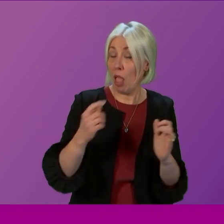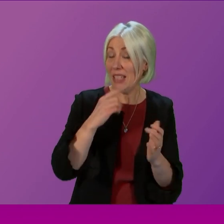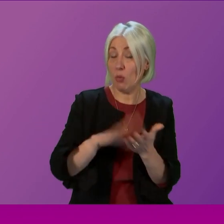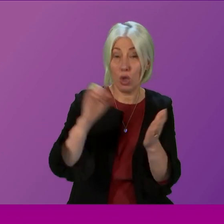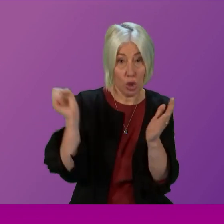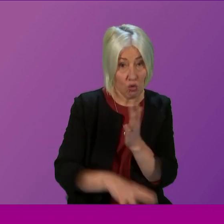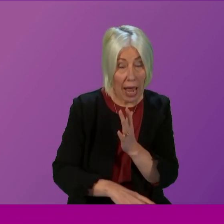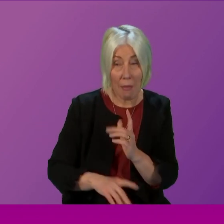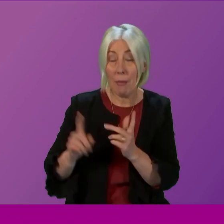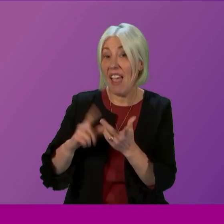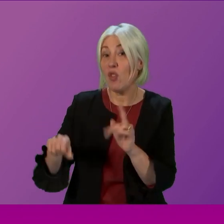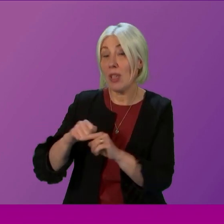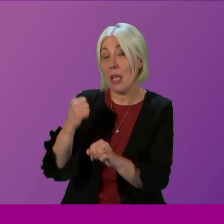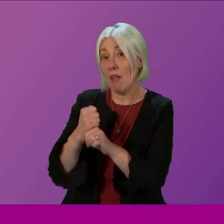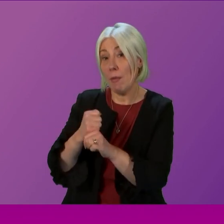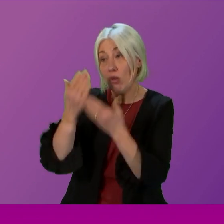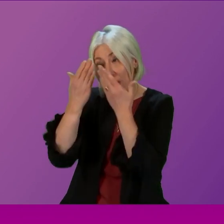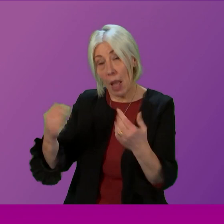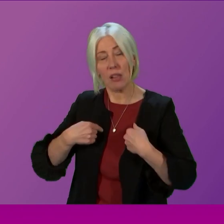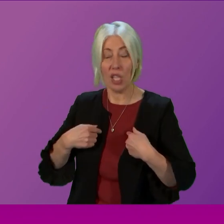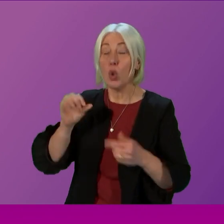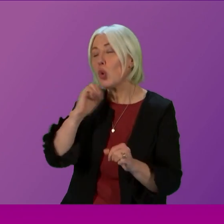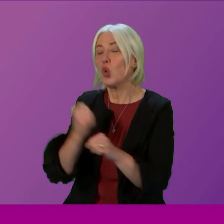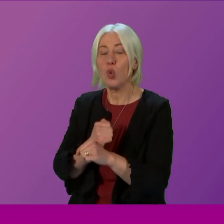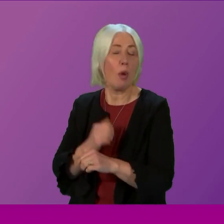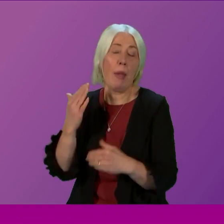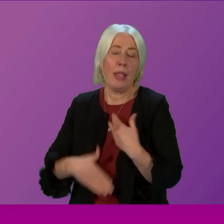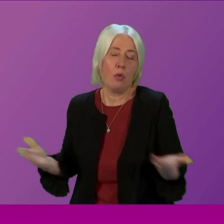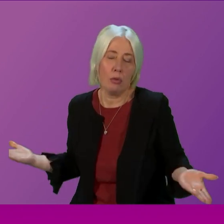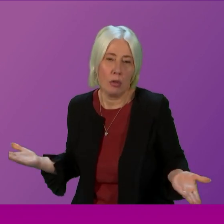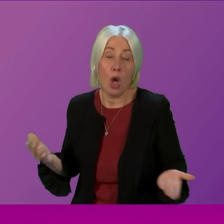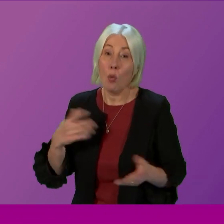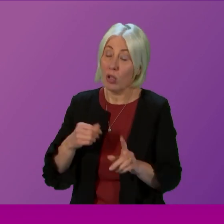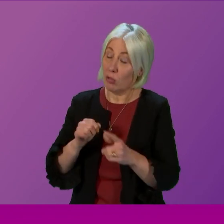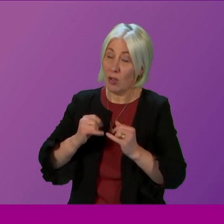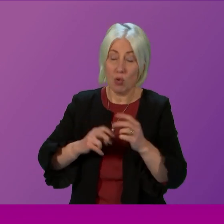If the bill proceeds—we will continue to argue against it as hard as we can—we will